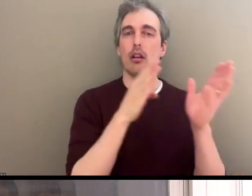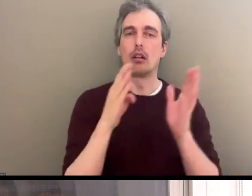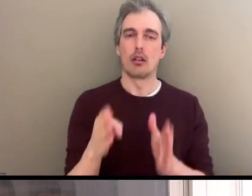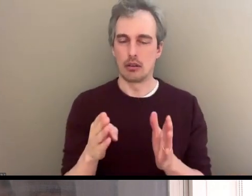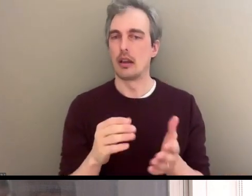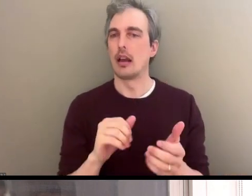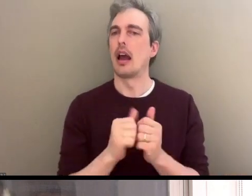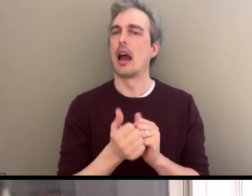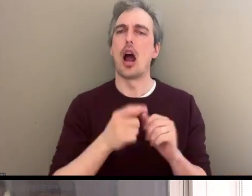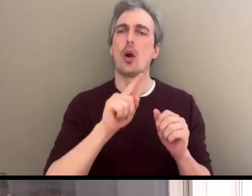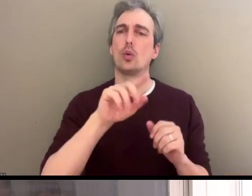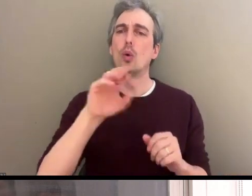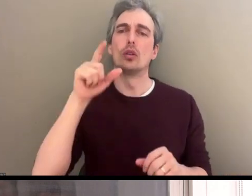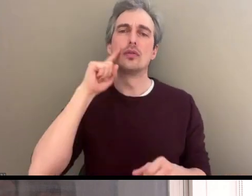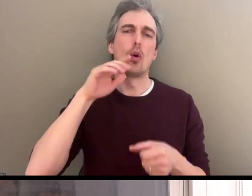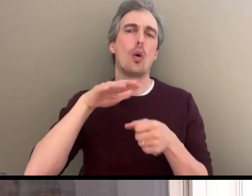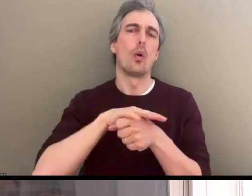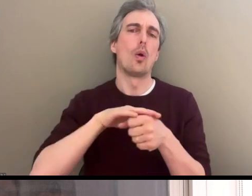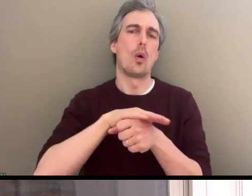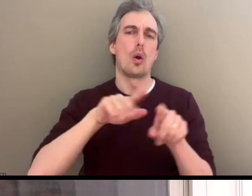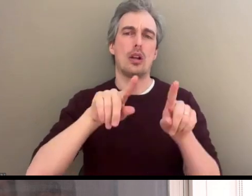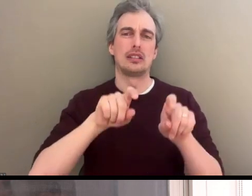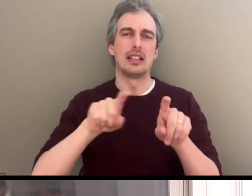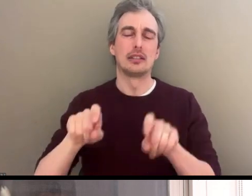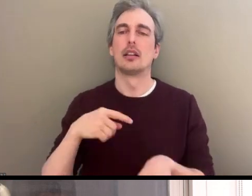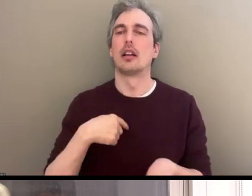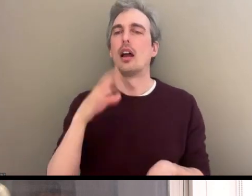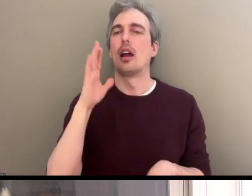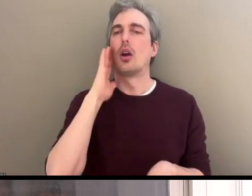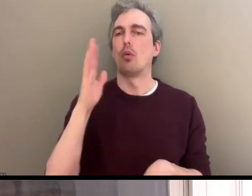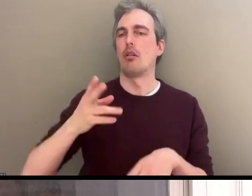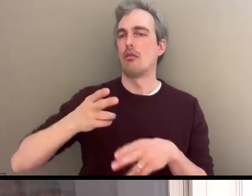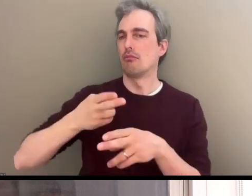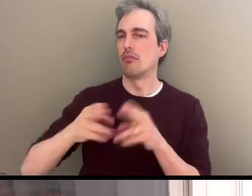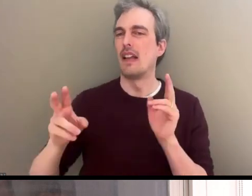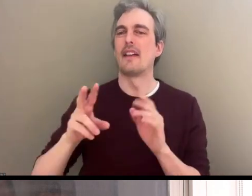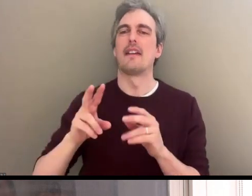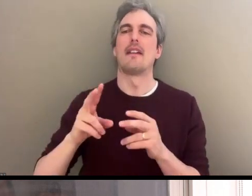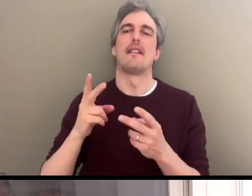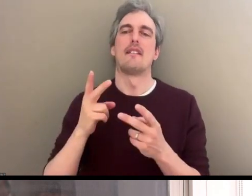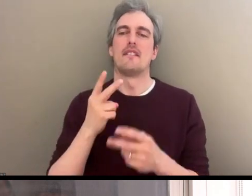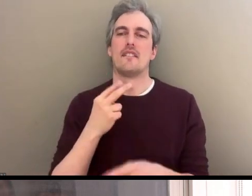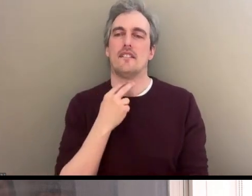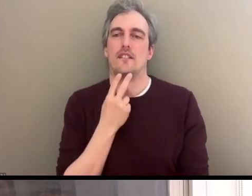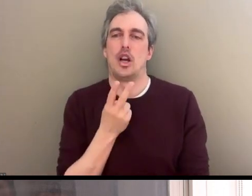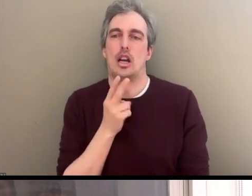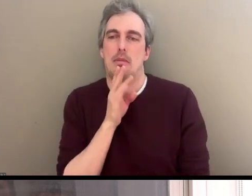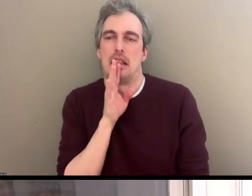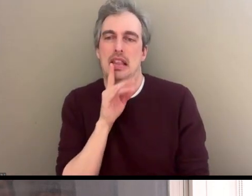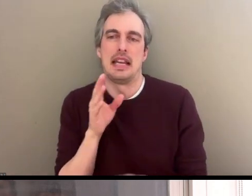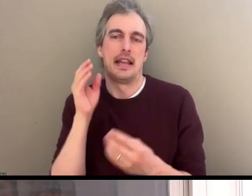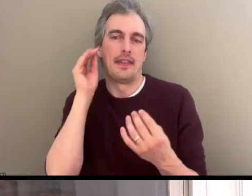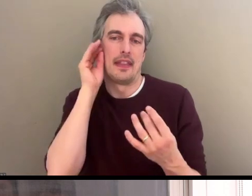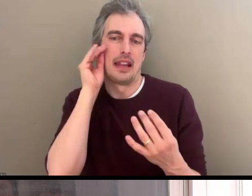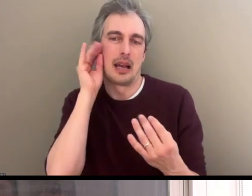And I will briefly verbally consider reviewing pull requests, because that's where we start to delve into page stuff.